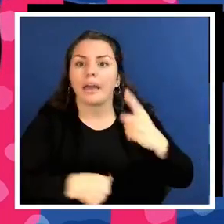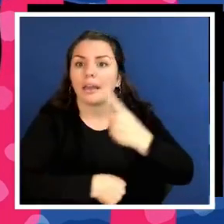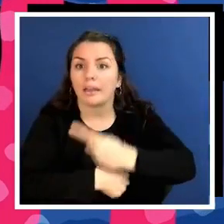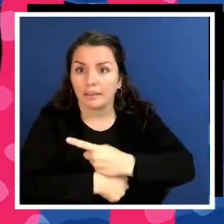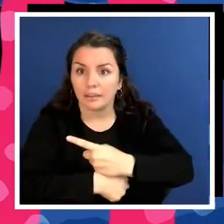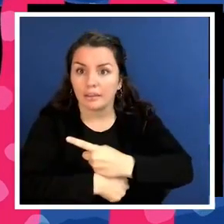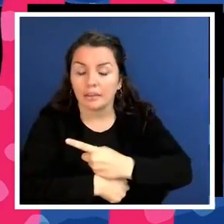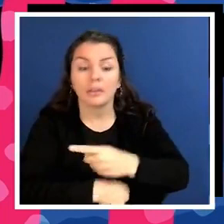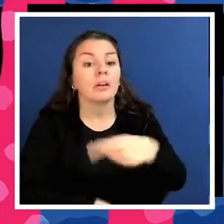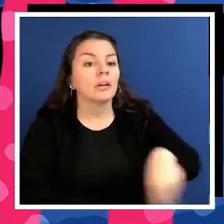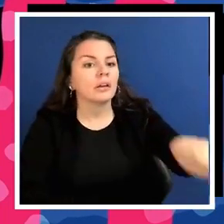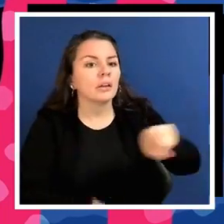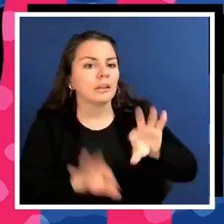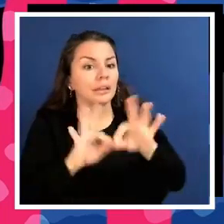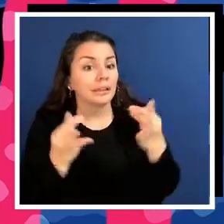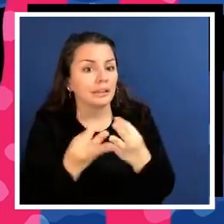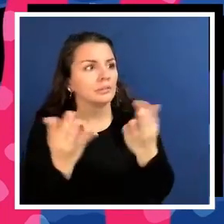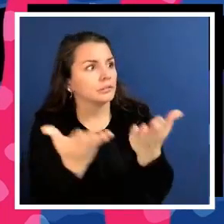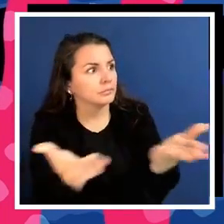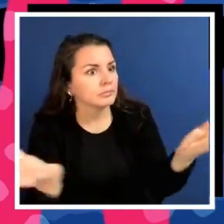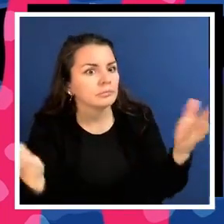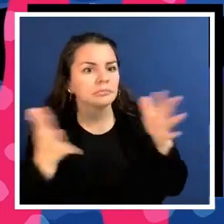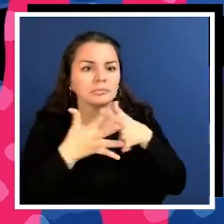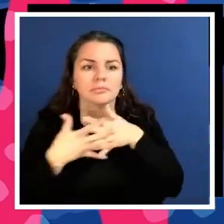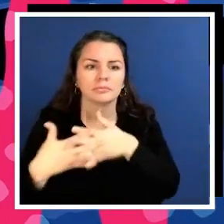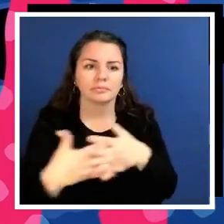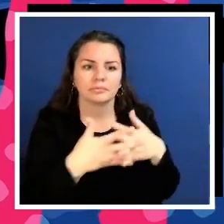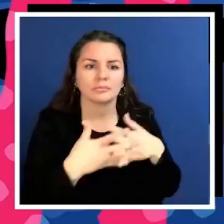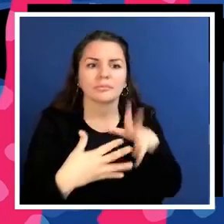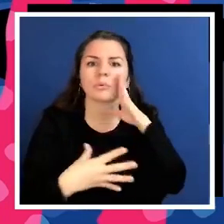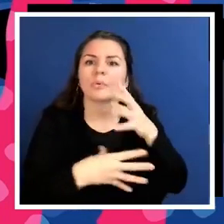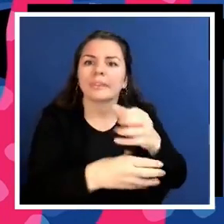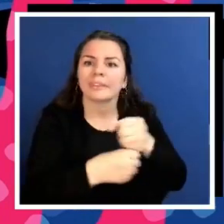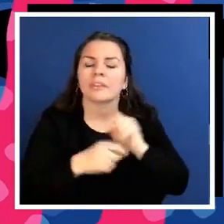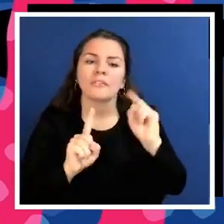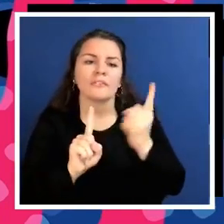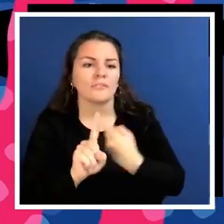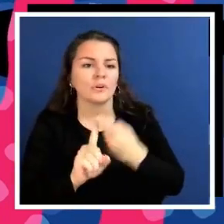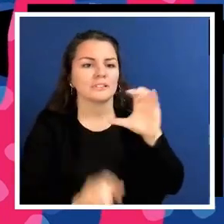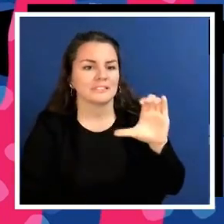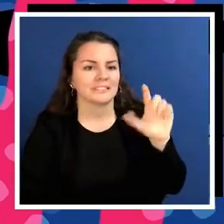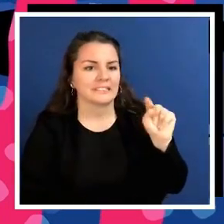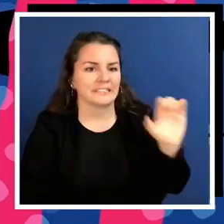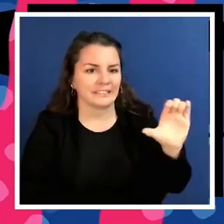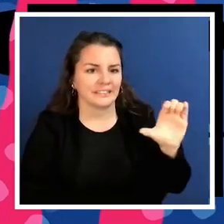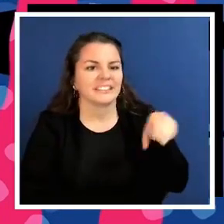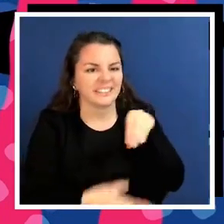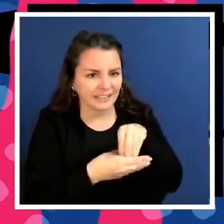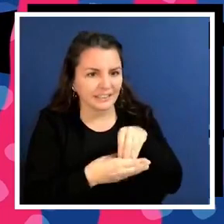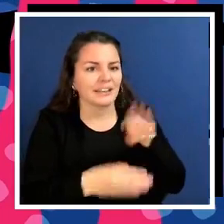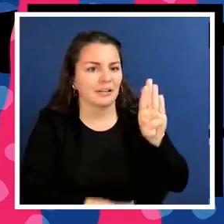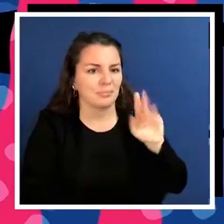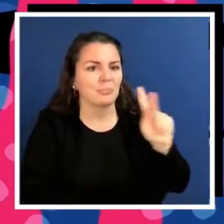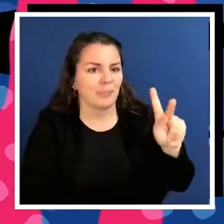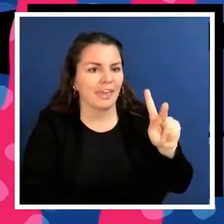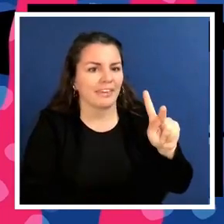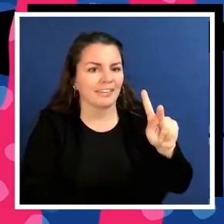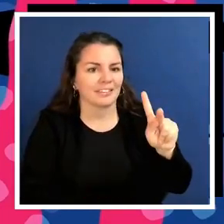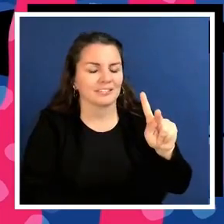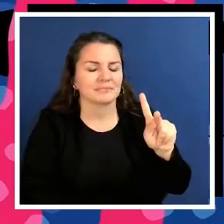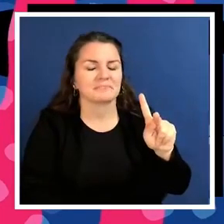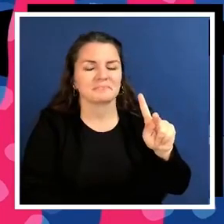TODAY IS A GOOD DAY.